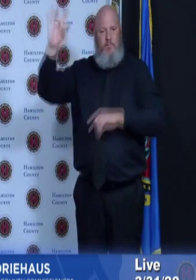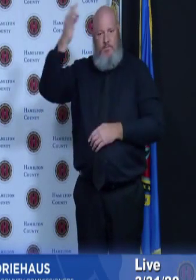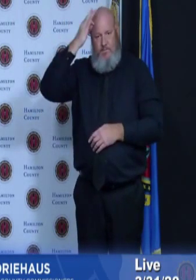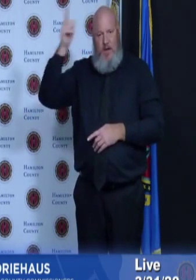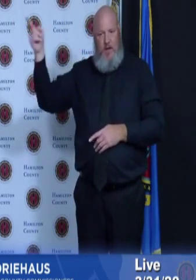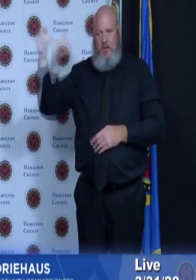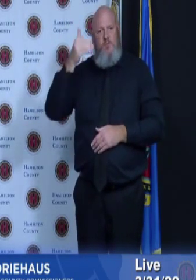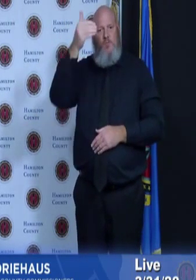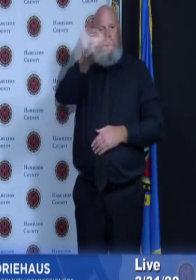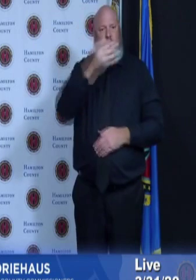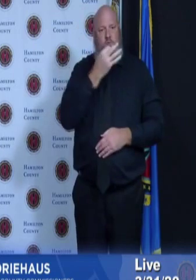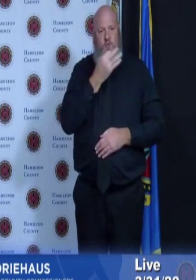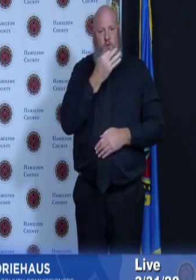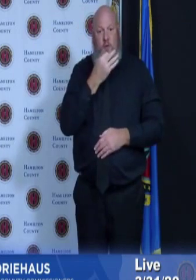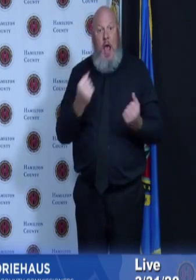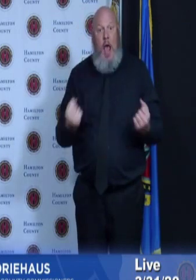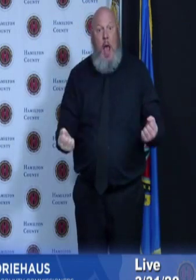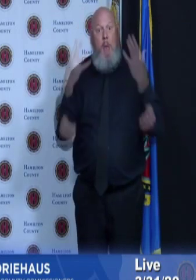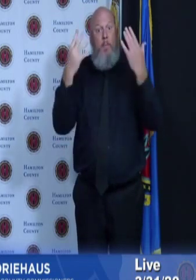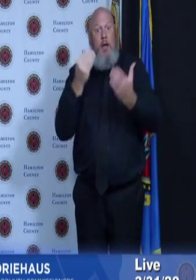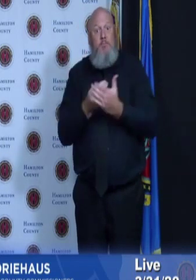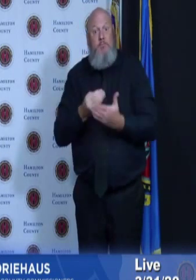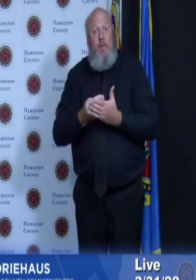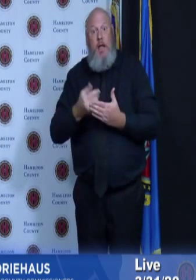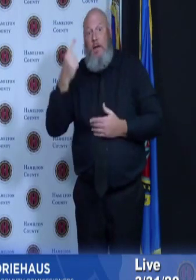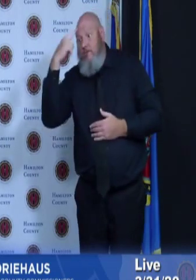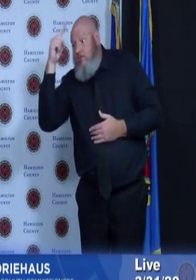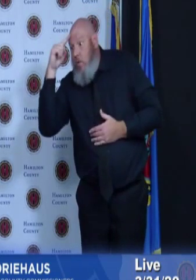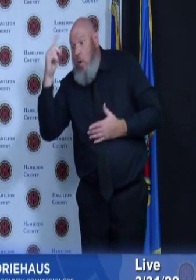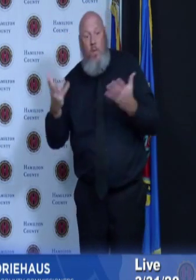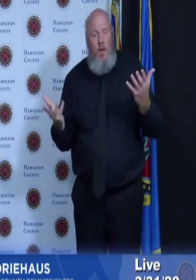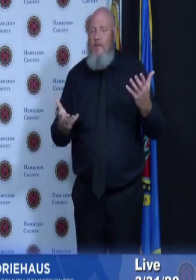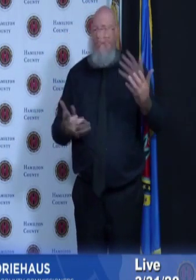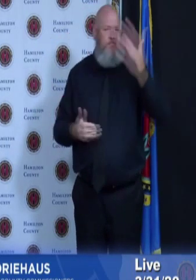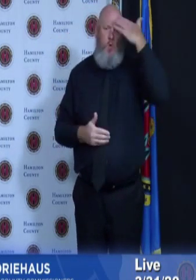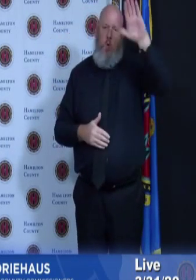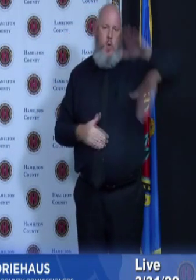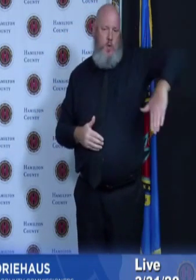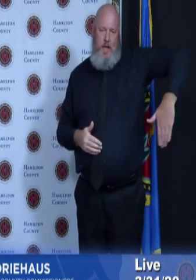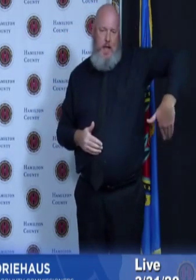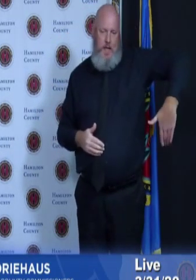there's more coming but again you know I think if we respond with some of those